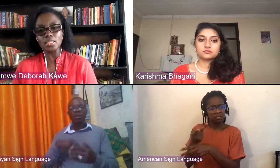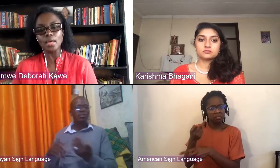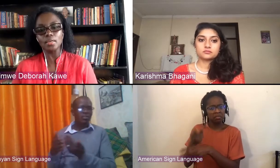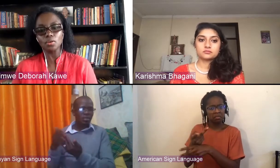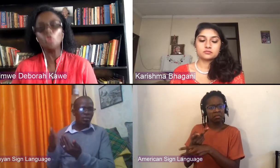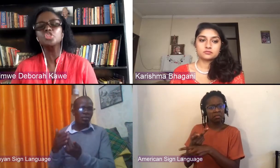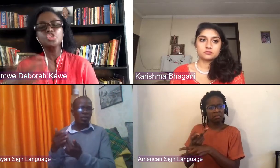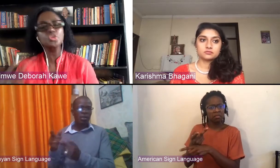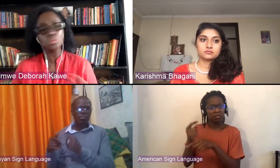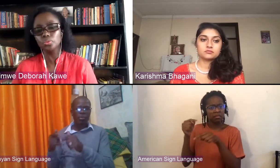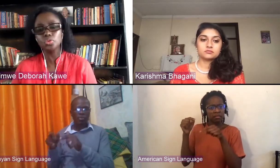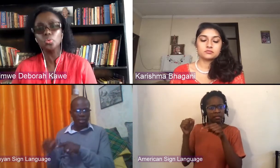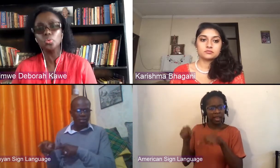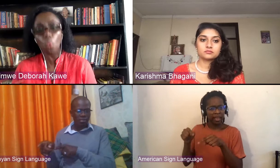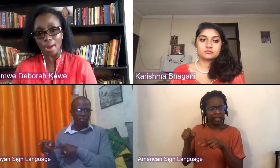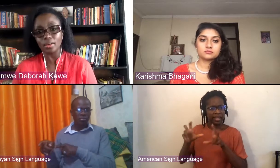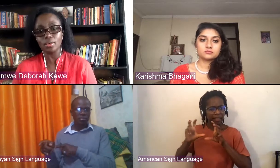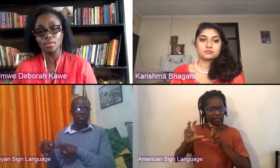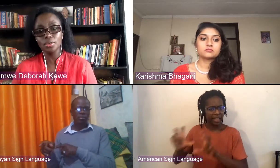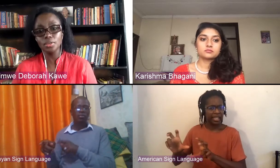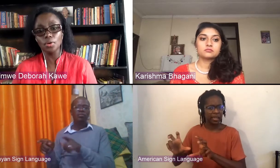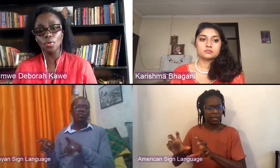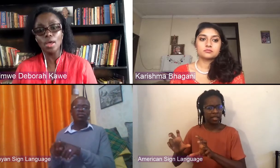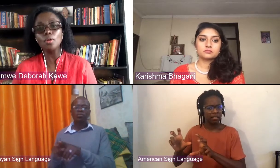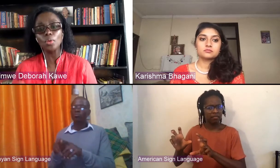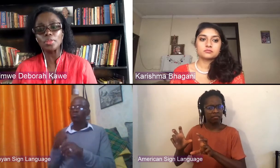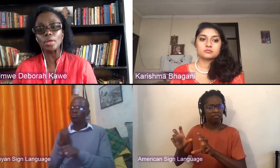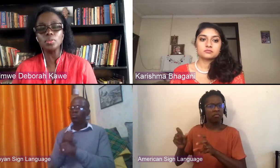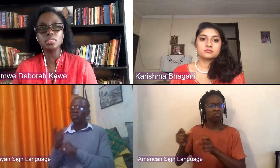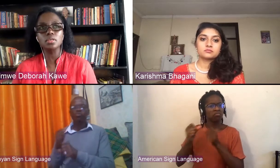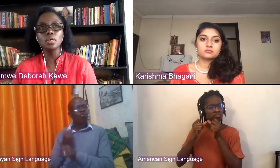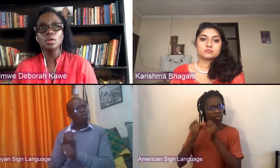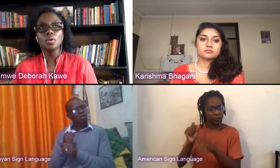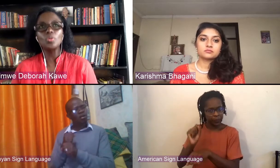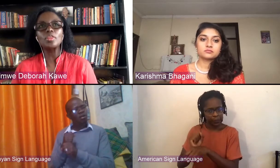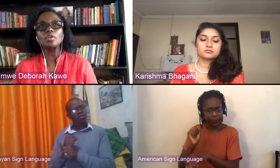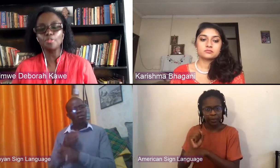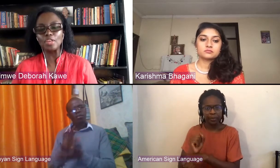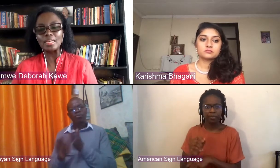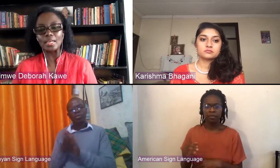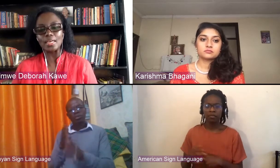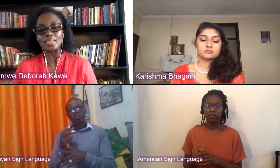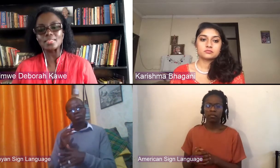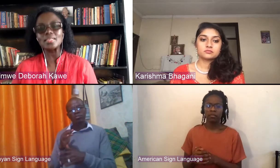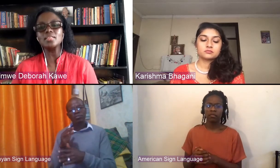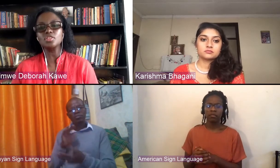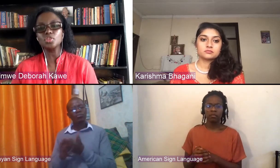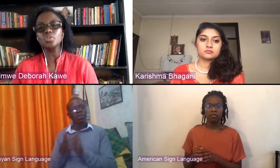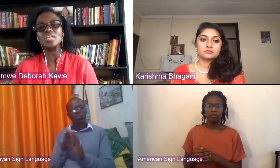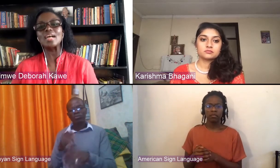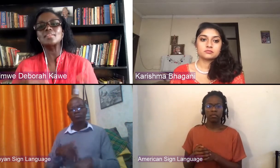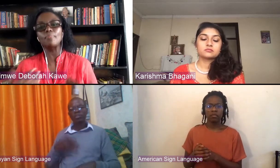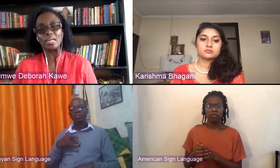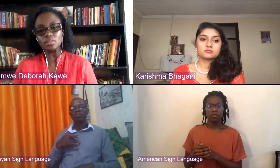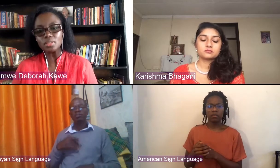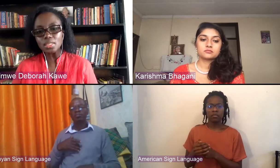and continue to work, you know, without feeling like the Sundance Institute has abandoned